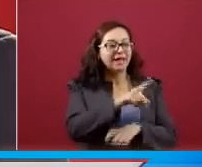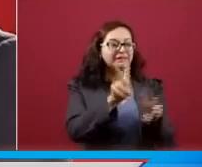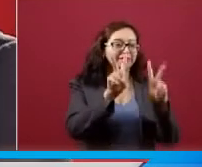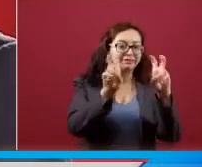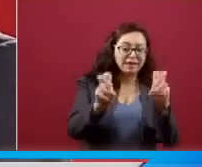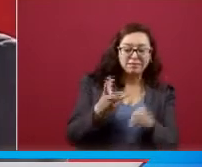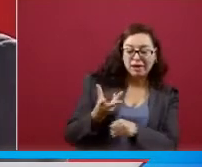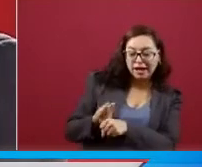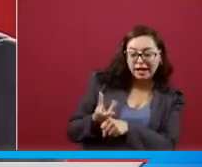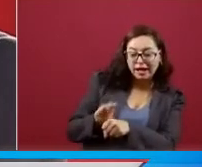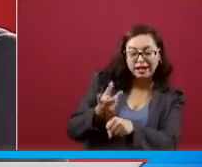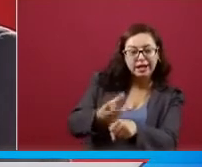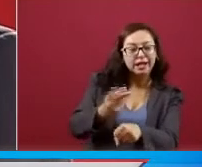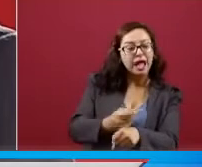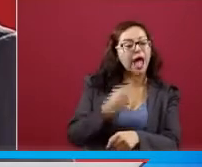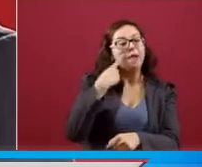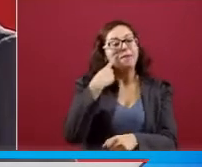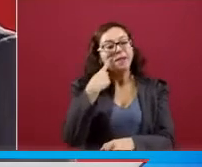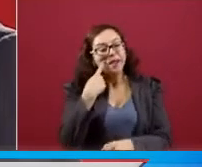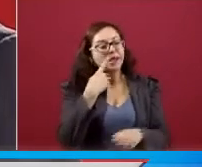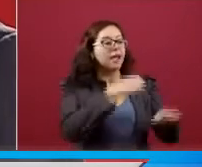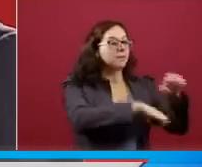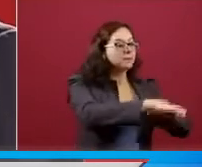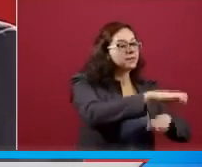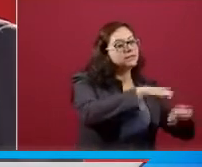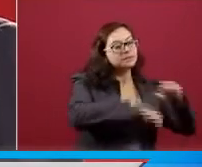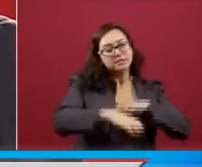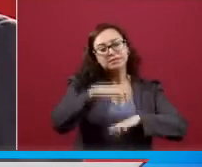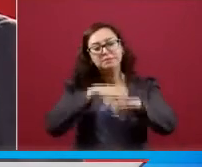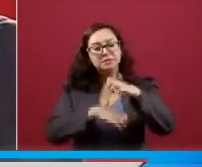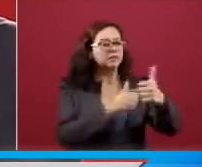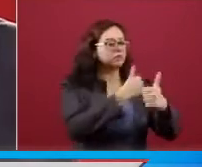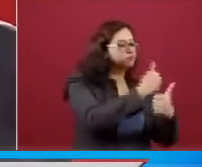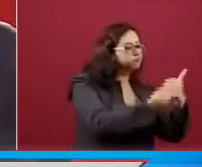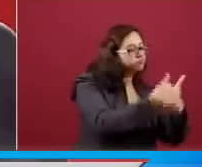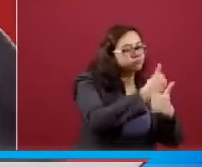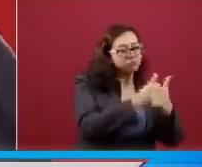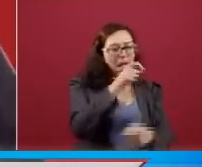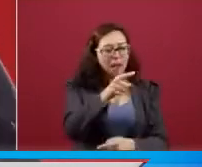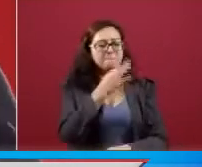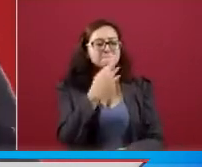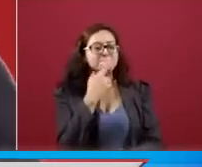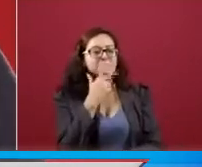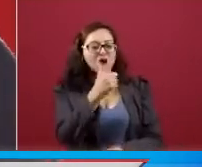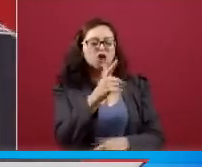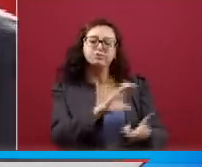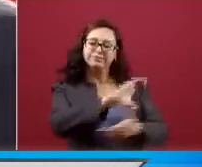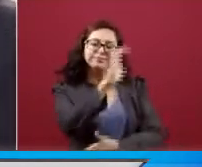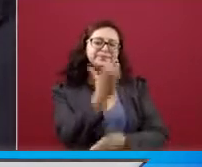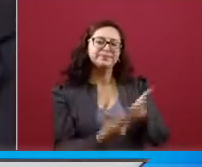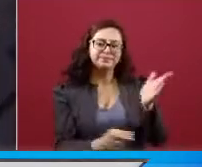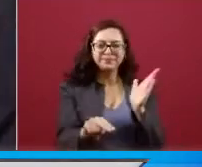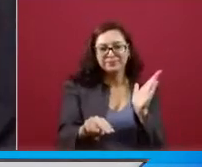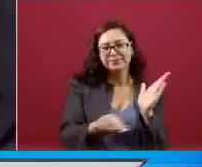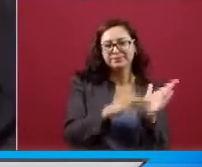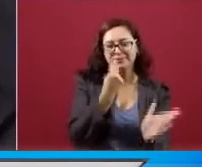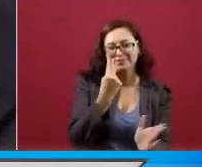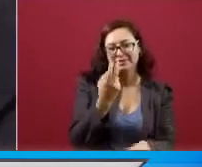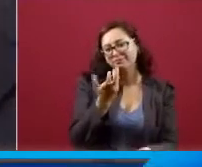and public safety was served with 10 thousand elements These revisions will free up the budget for the new projects of the new government